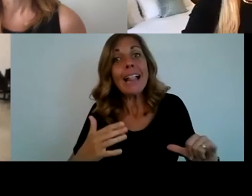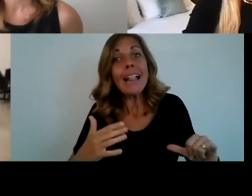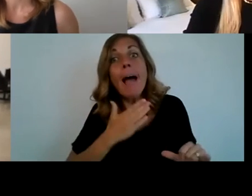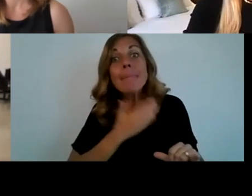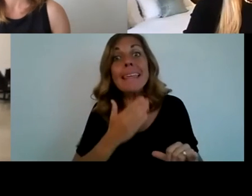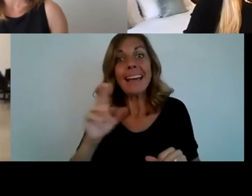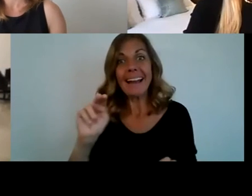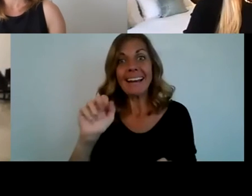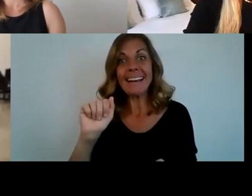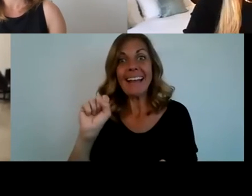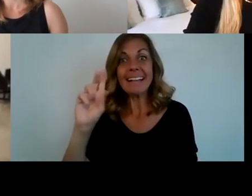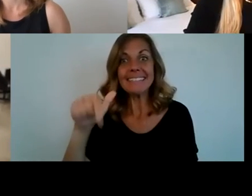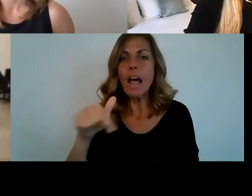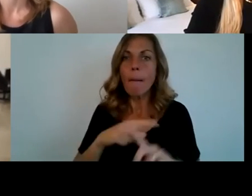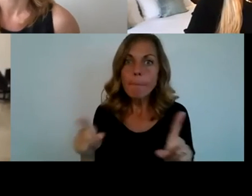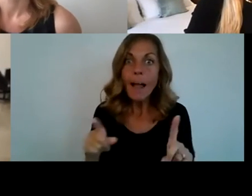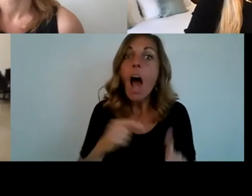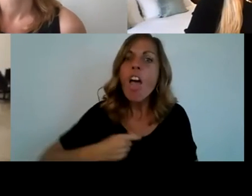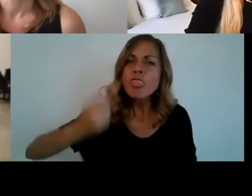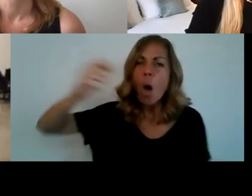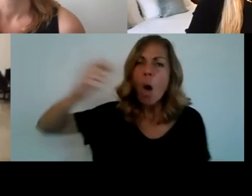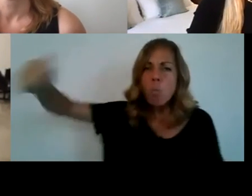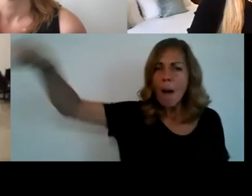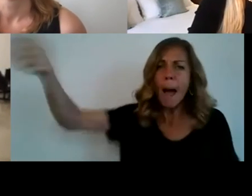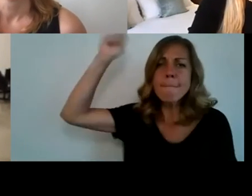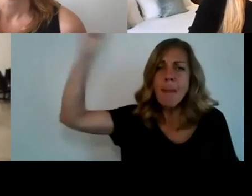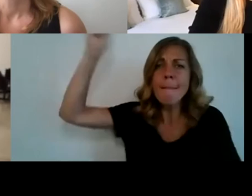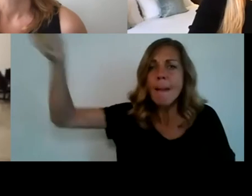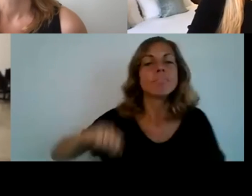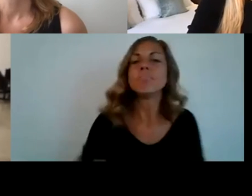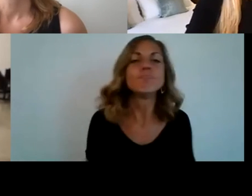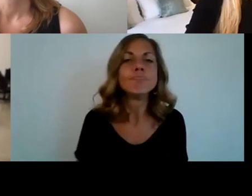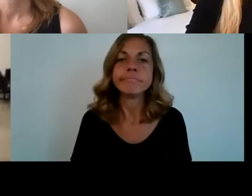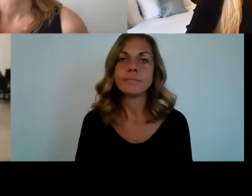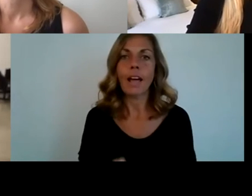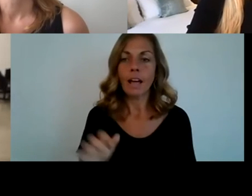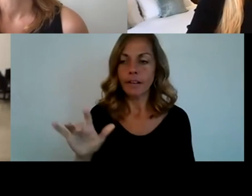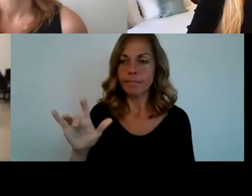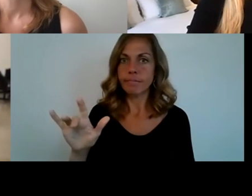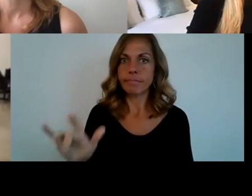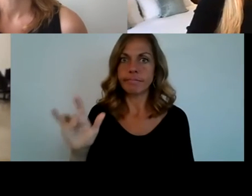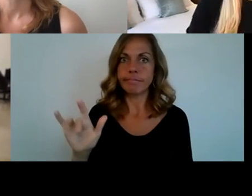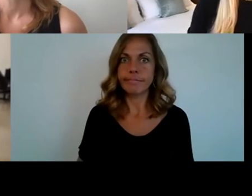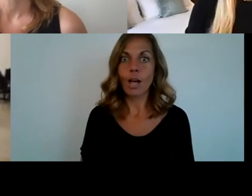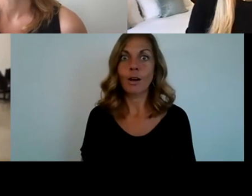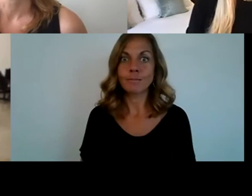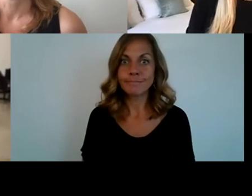mechanics of it, very underwhelming. I expected to ring something. Yeah, cool. We appreciate